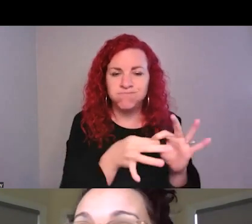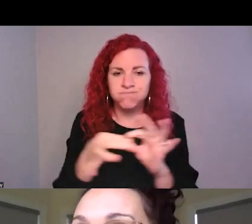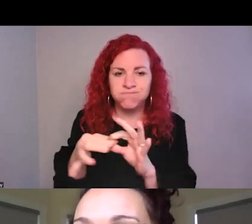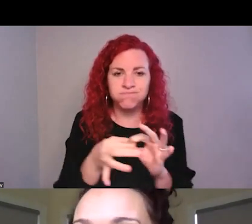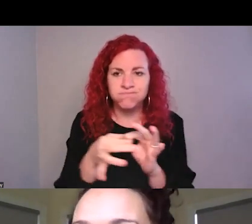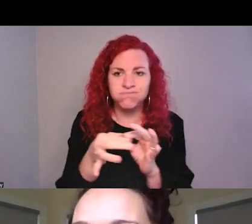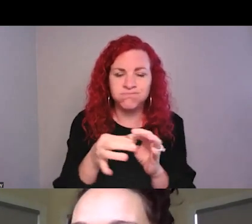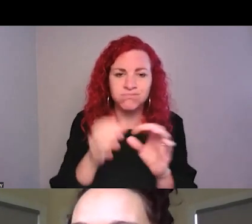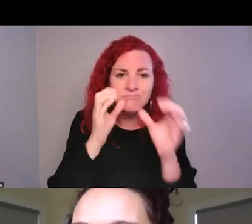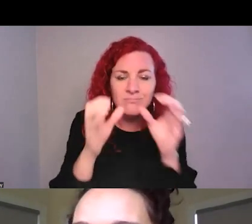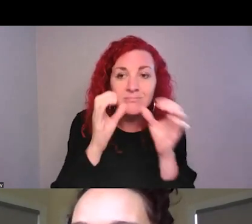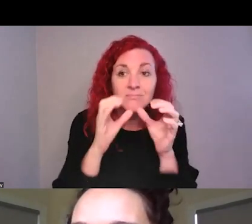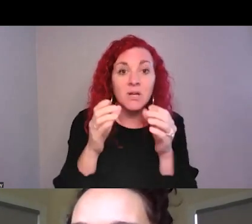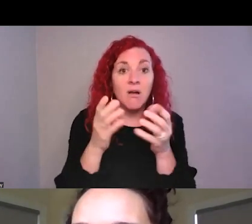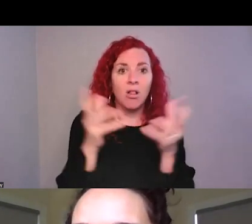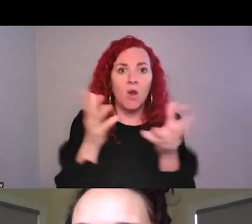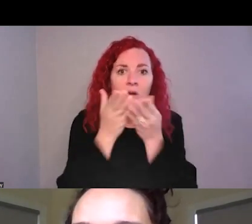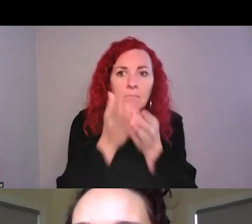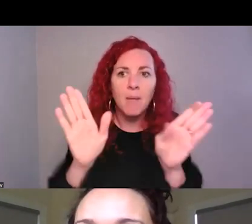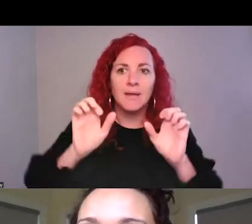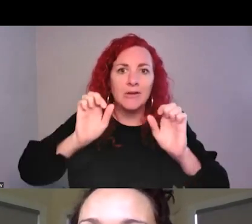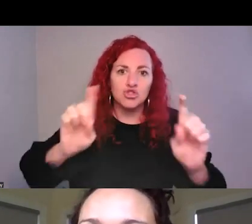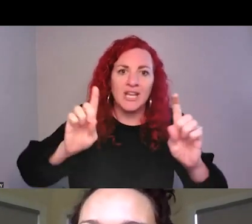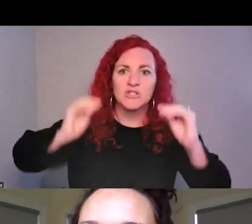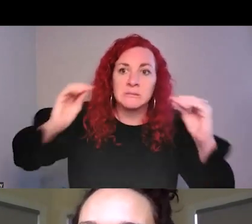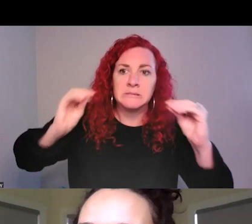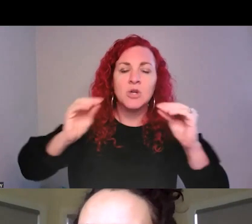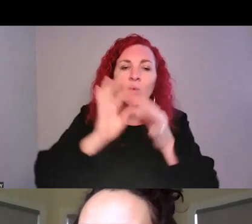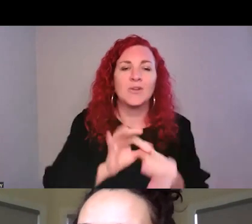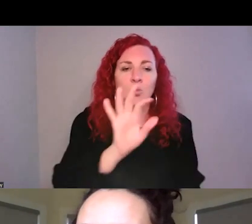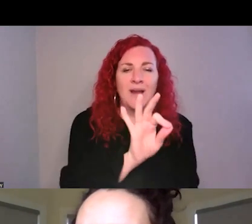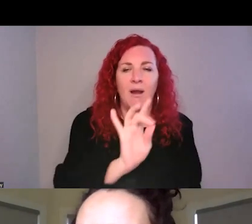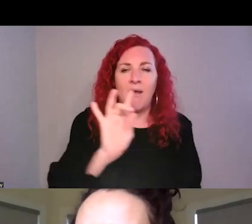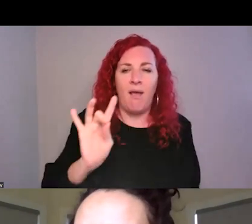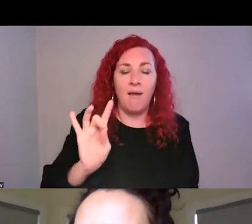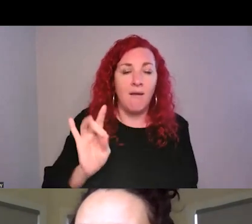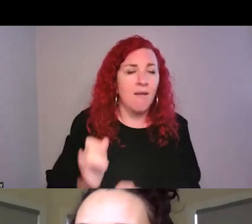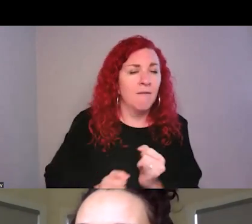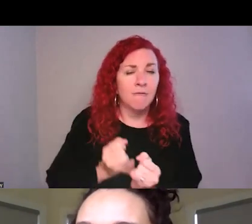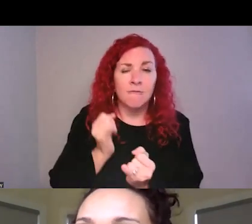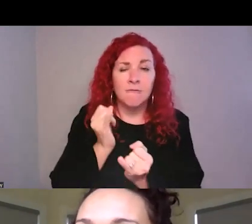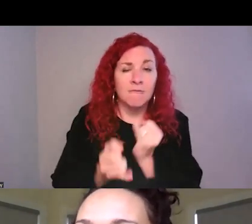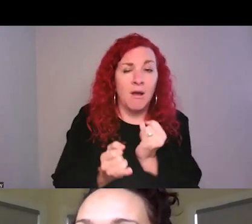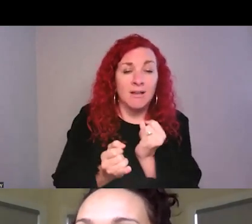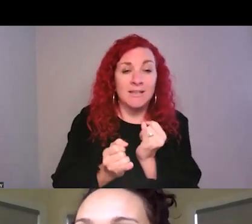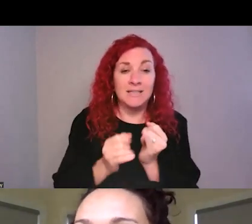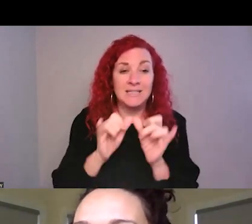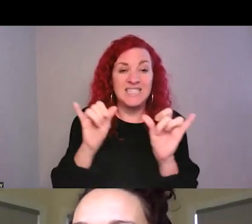A TON AROUND 988. FINALLY, WE HAVE THE SYSTEM MANAGEMENT ROLE WHERE WE OVERSEE THE FULL